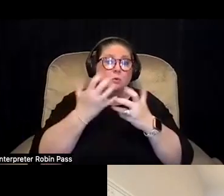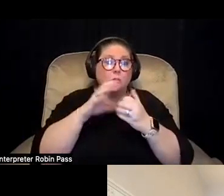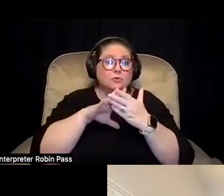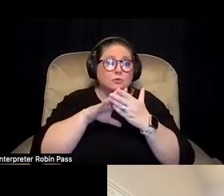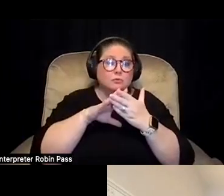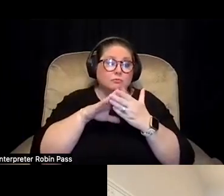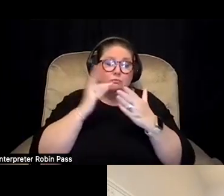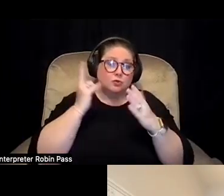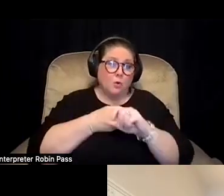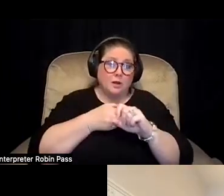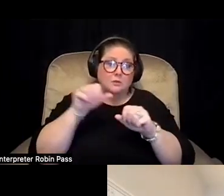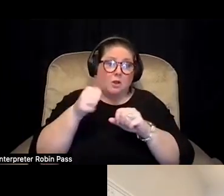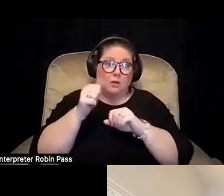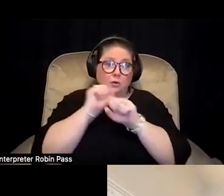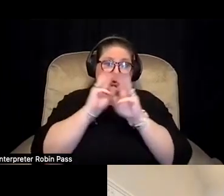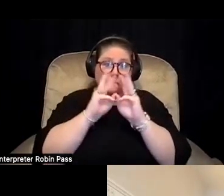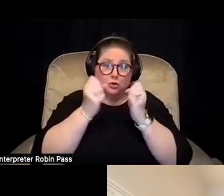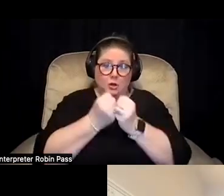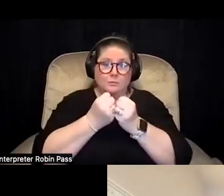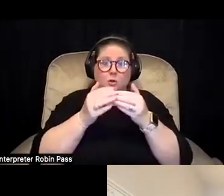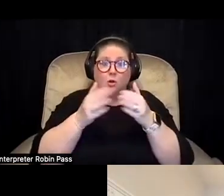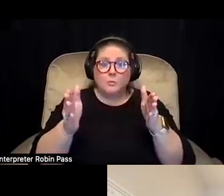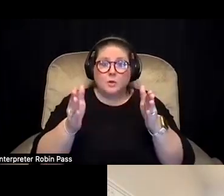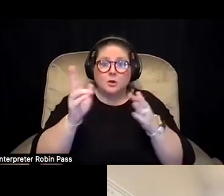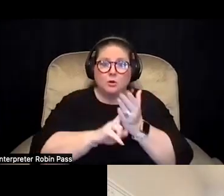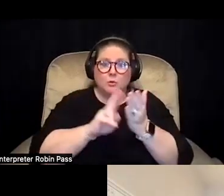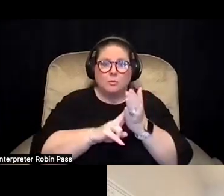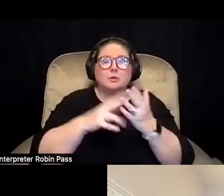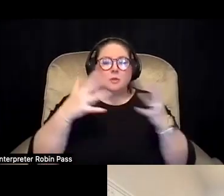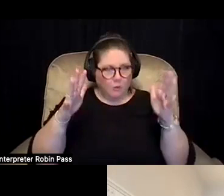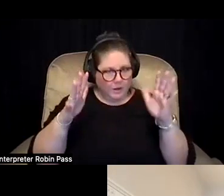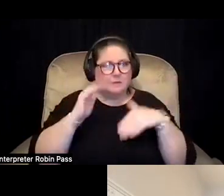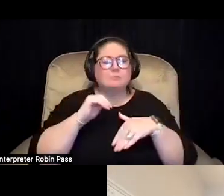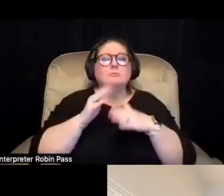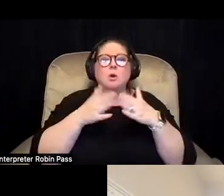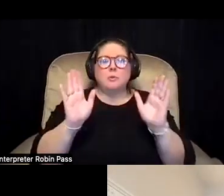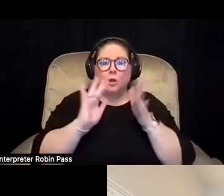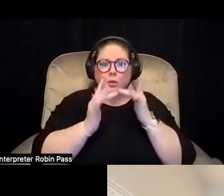will be opening up our our our open enrollments are already open on our website for the fall um